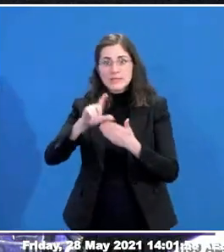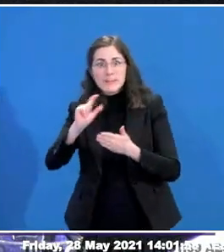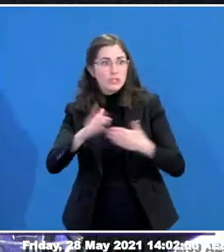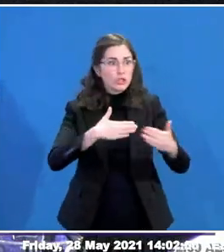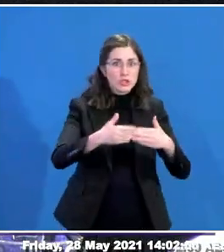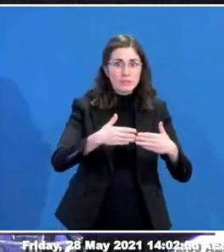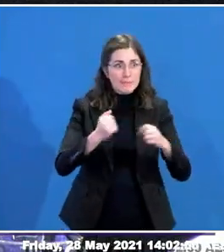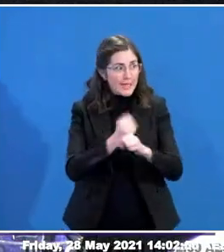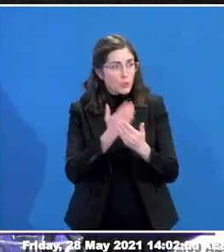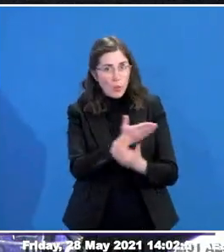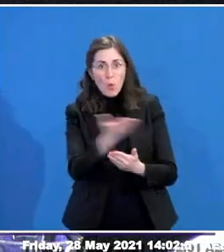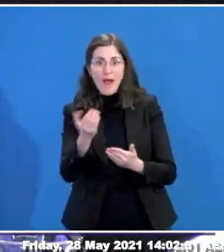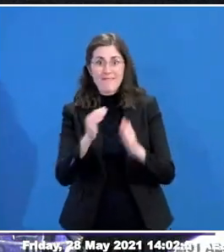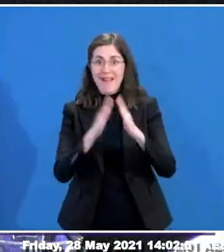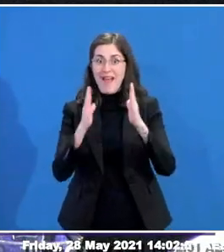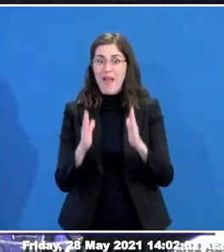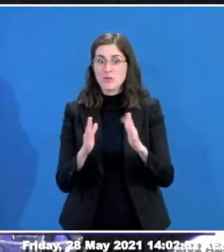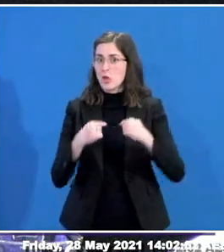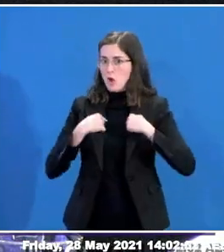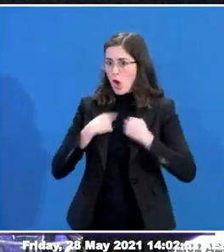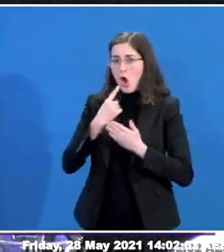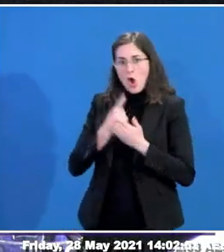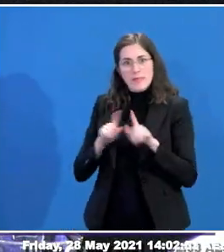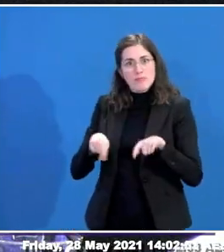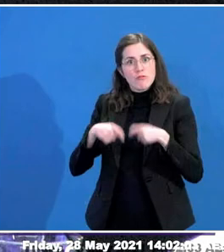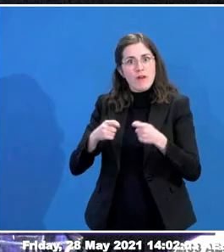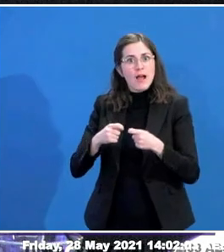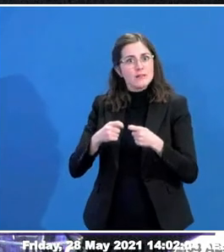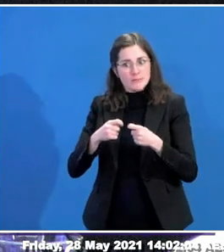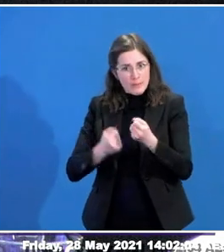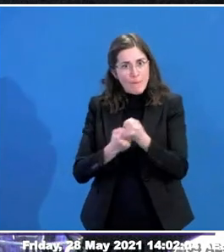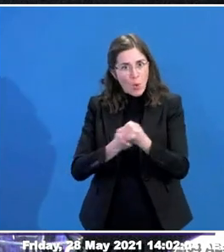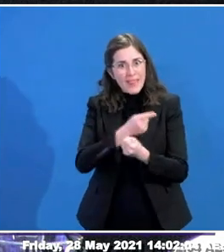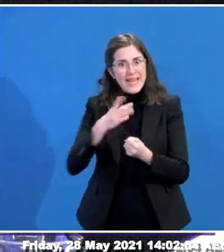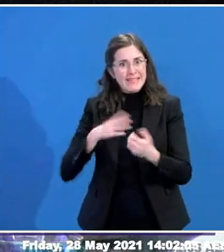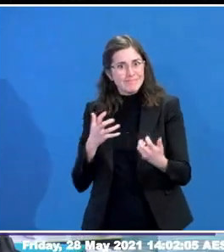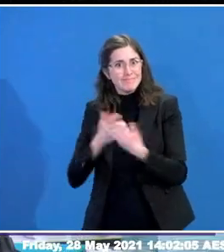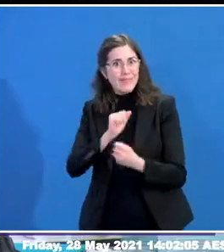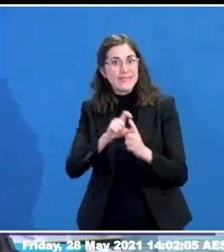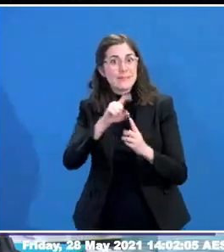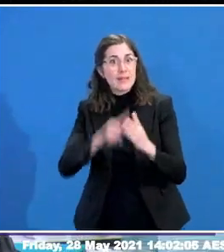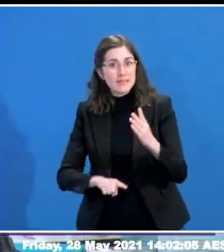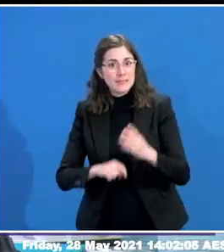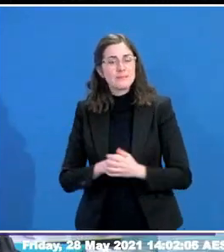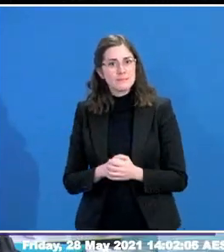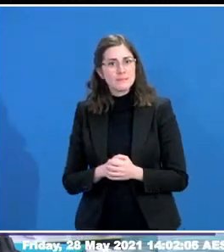for the reasonable and necessary disability supports for the individual. This may be a little tangential to what we have been talking about,